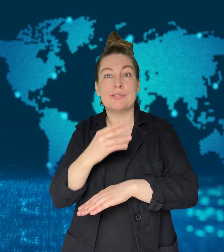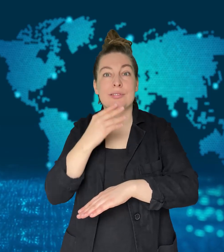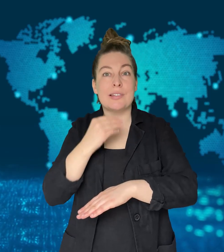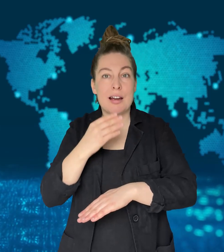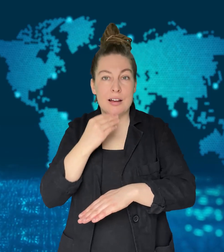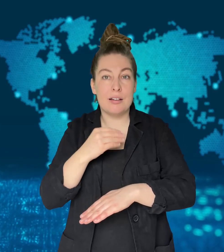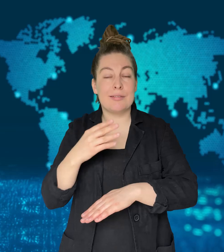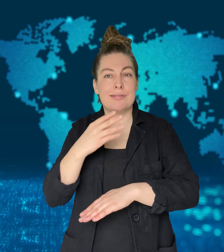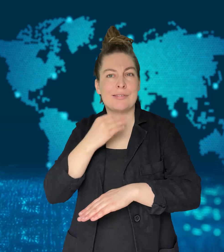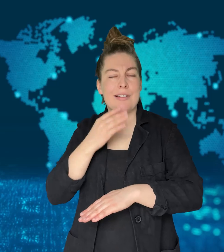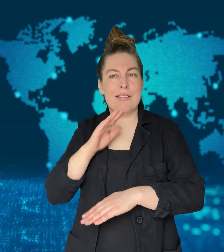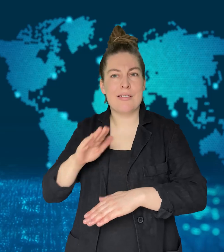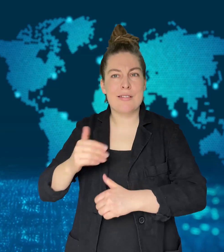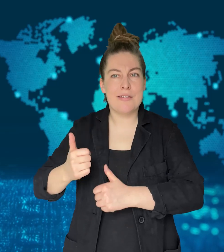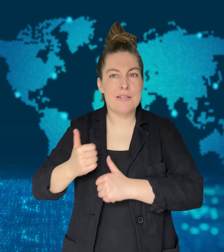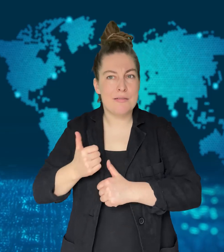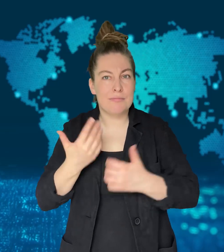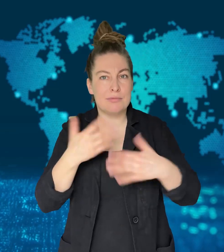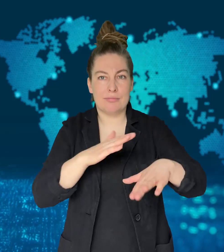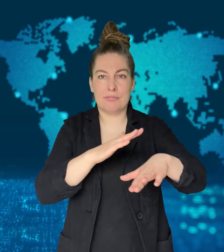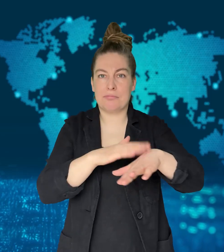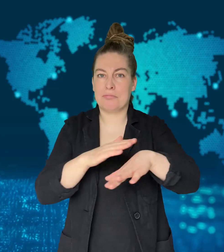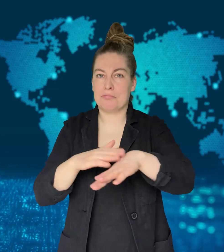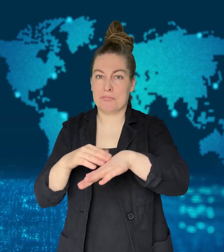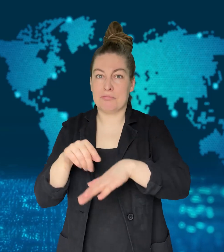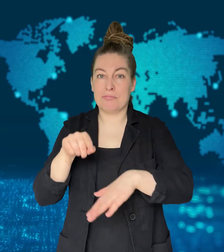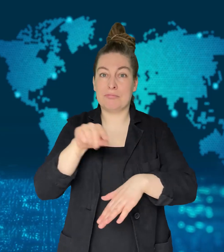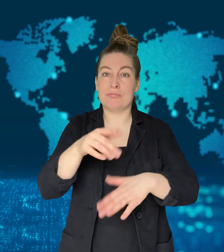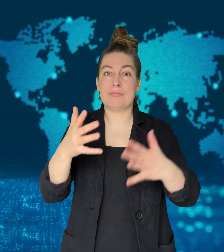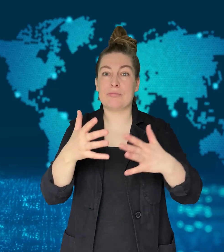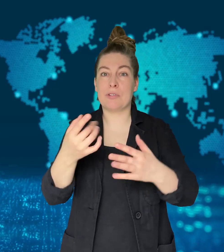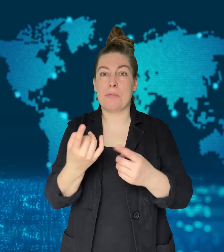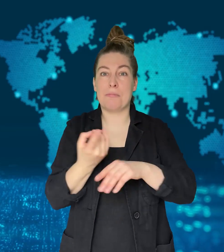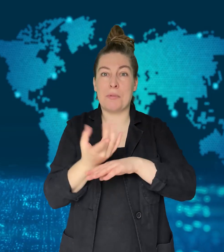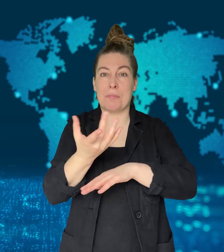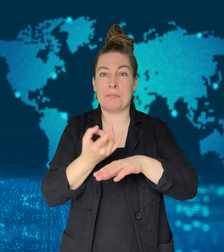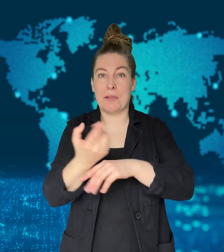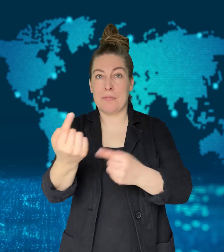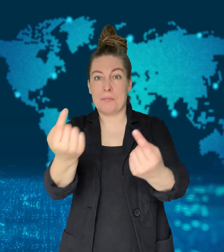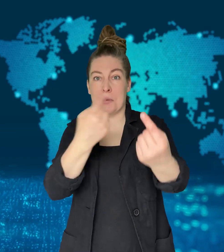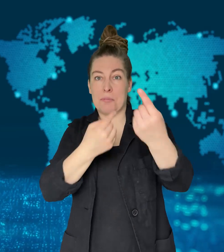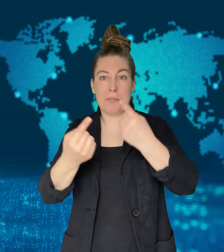The Israeli military said that all